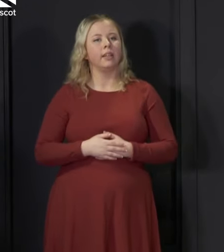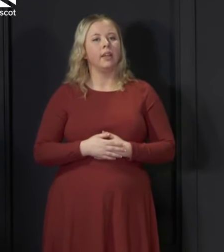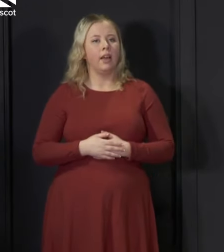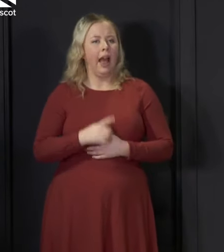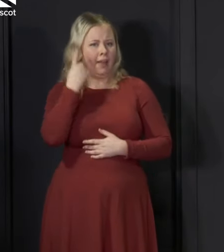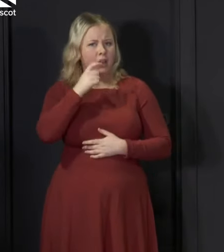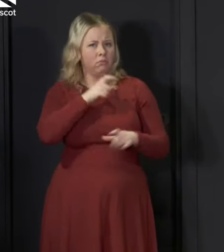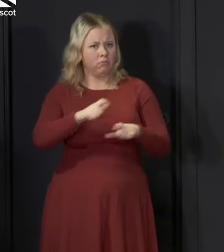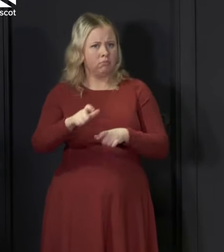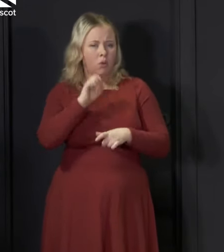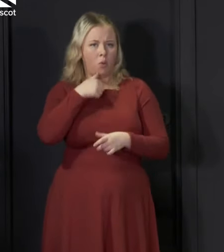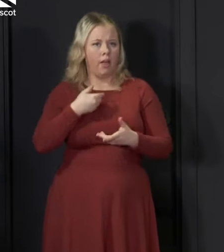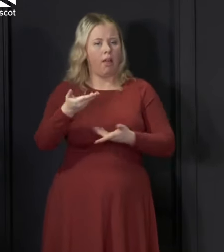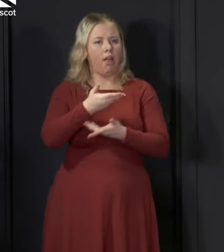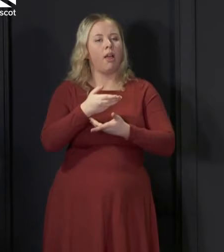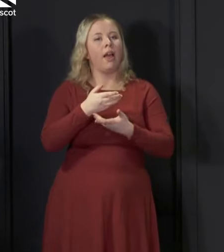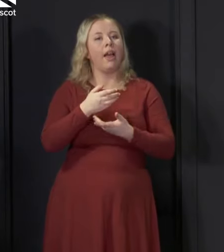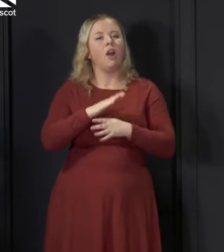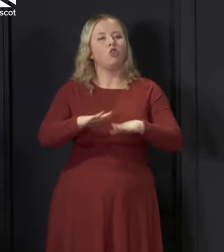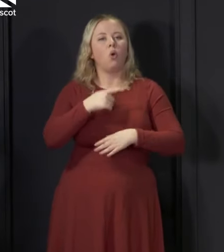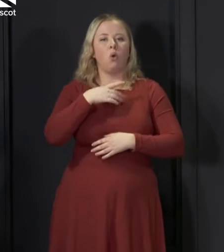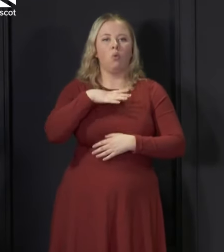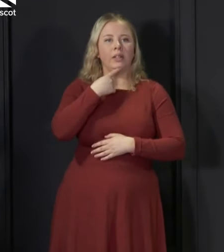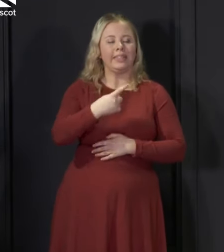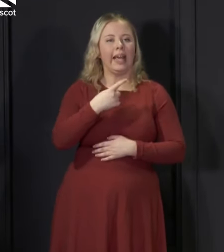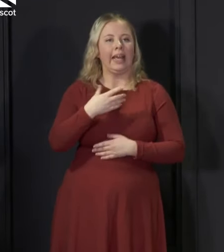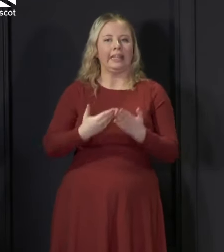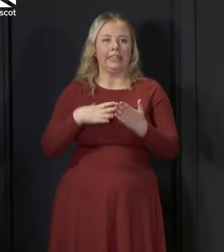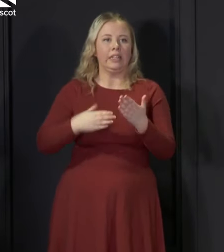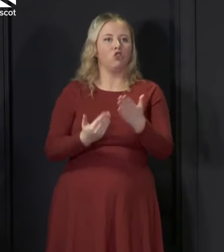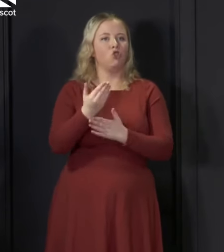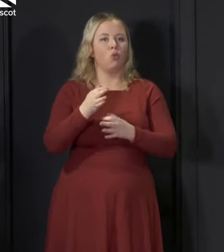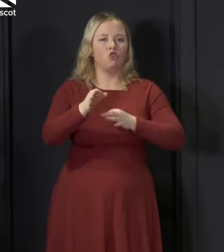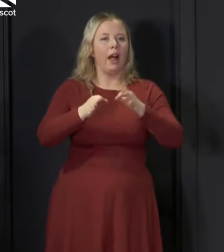strategy, but that is not to say we don't need to continue to do different things and